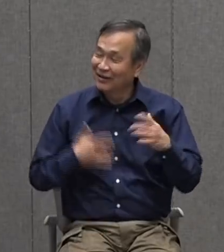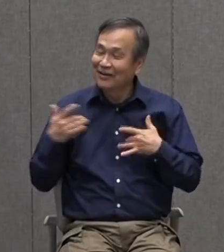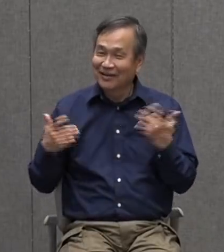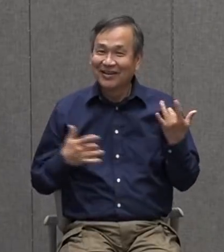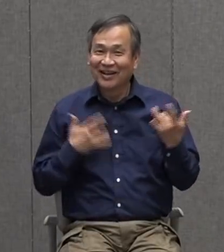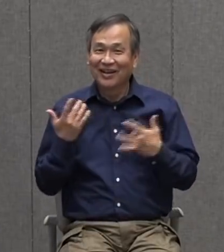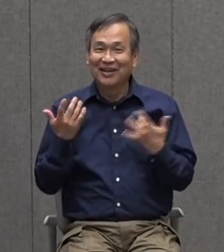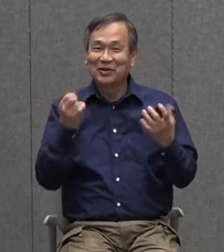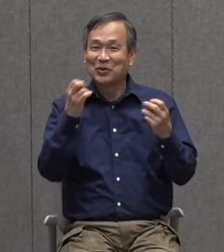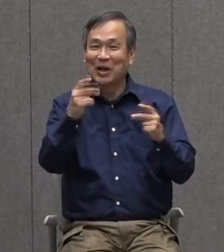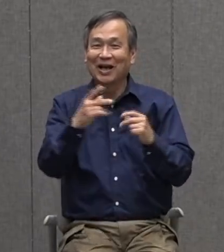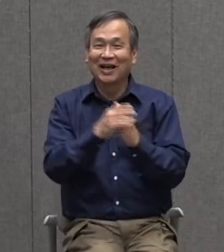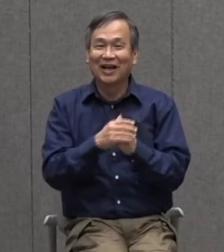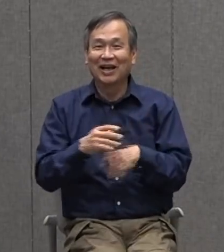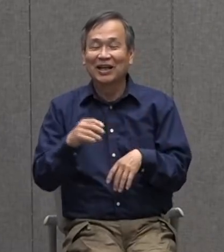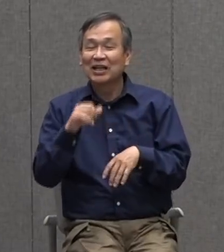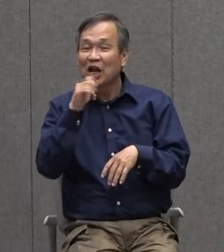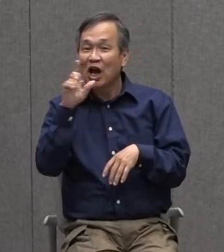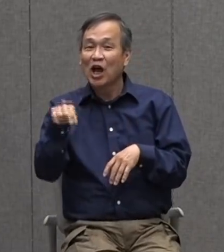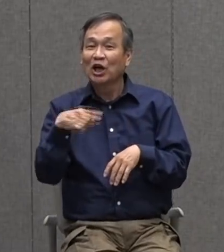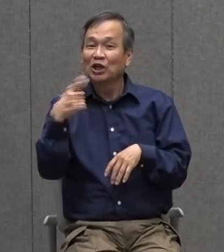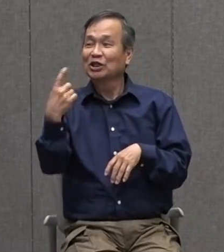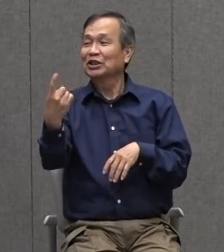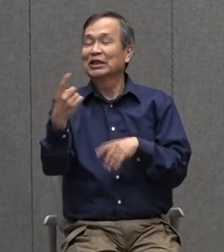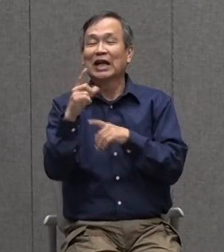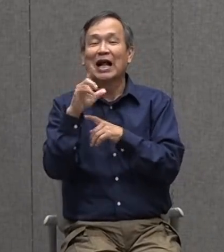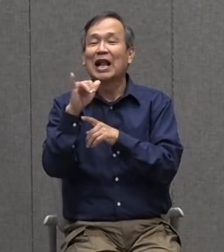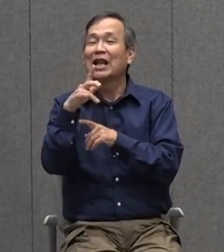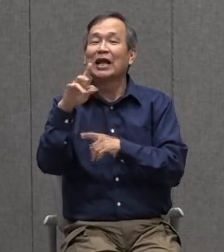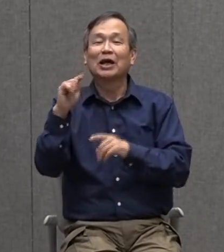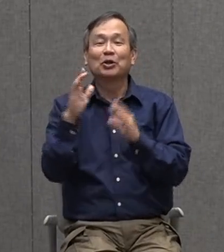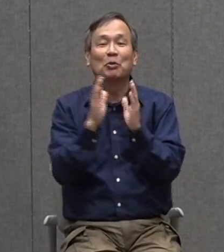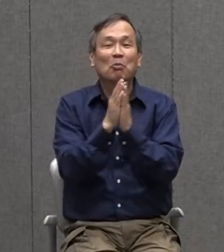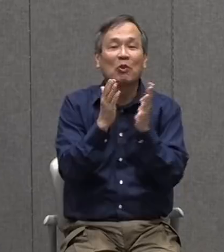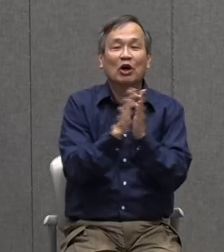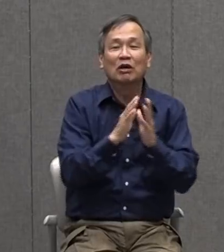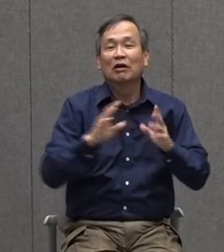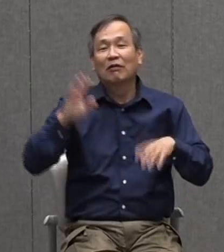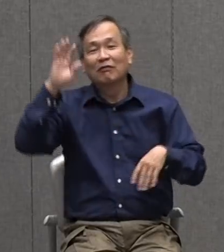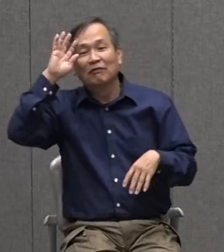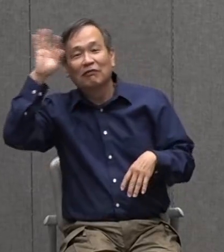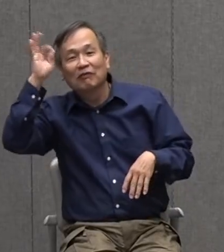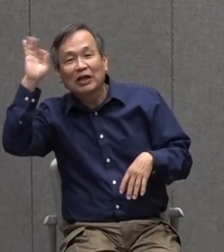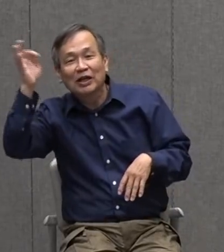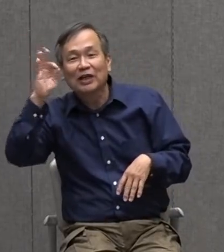is they don't just have literacy books to talk about fiction and nonfiction and different things,